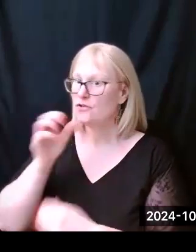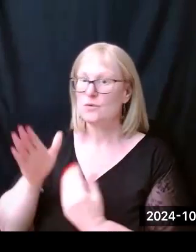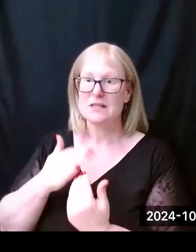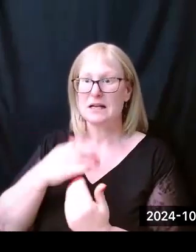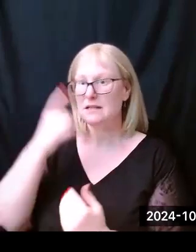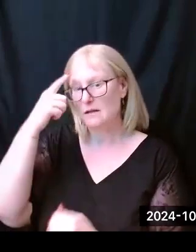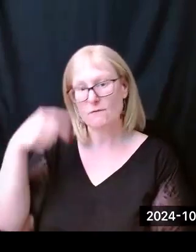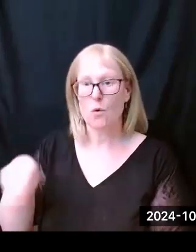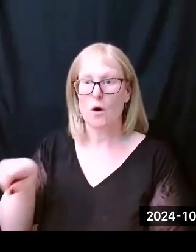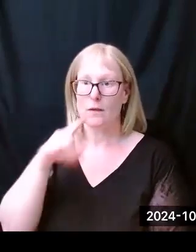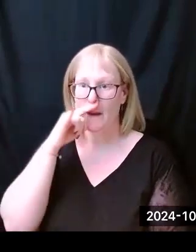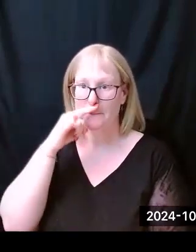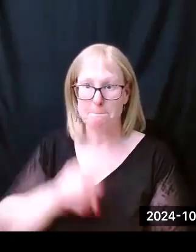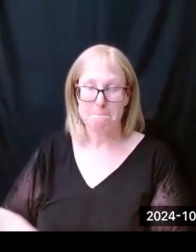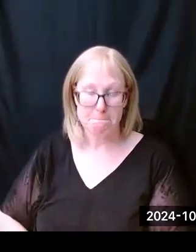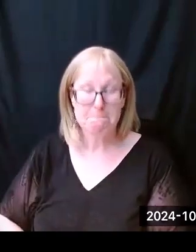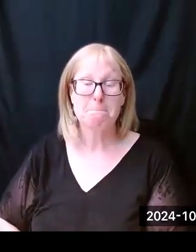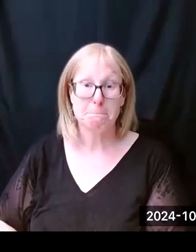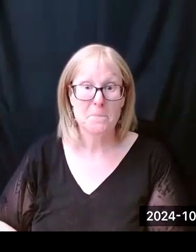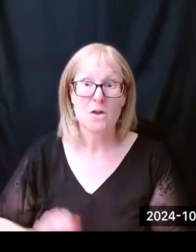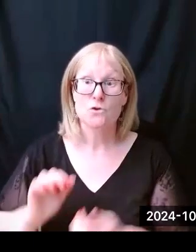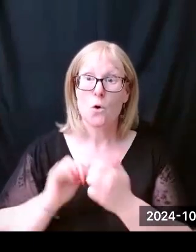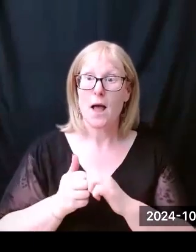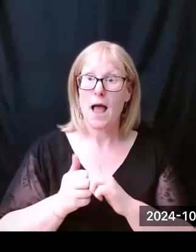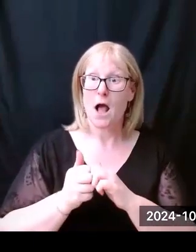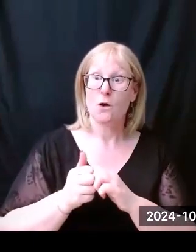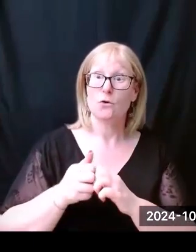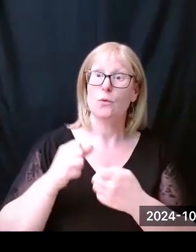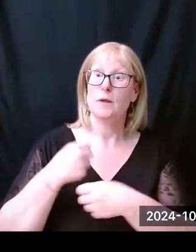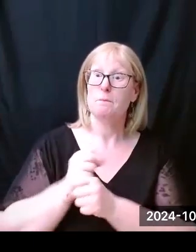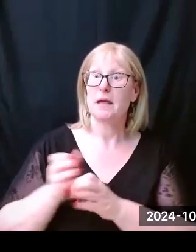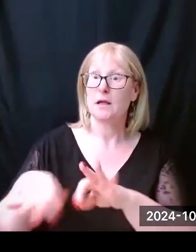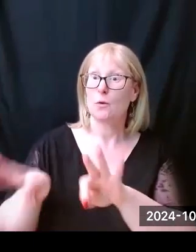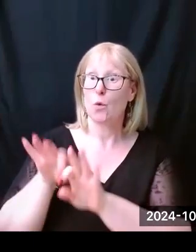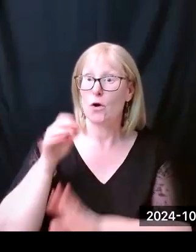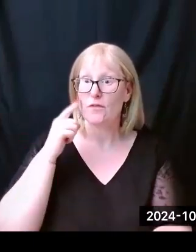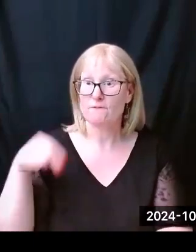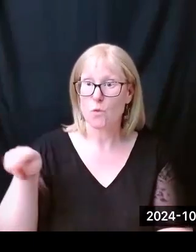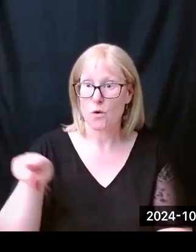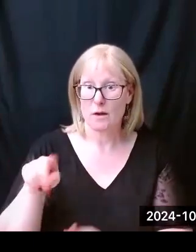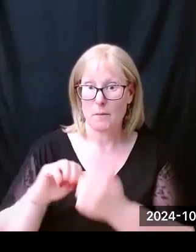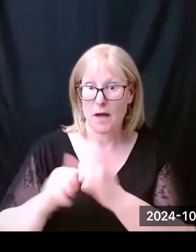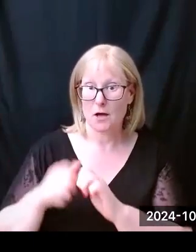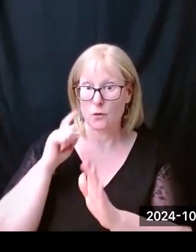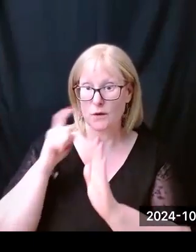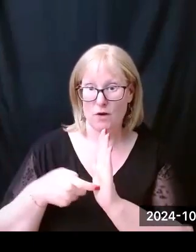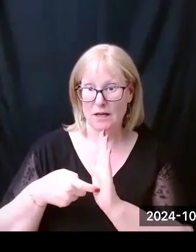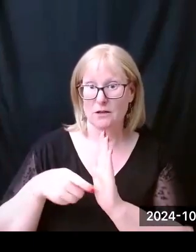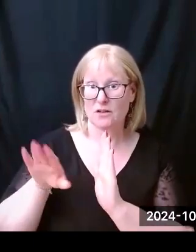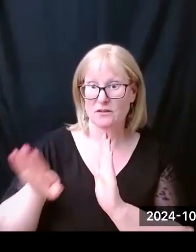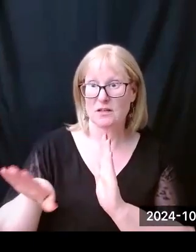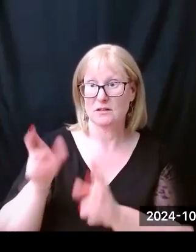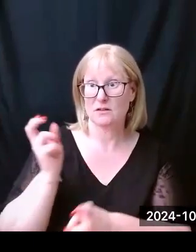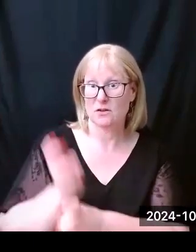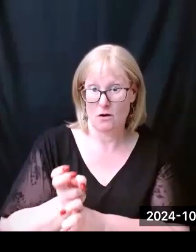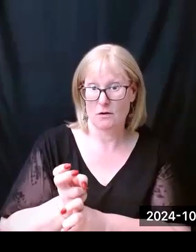How do we make it worth it for them? Which means we recognize that they're doing something hard. So we're not spoiling them.